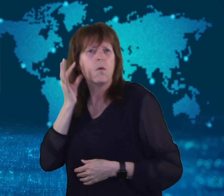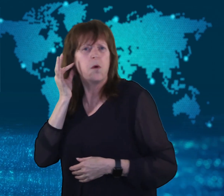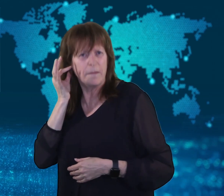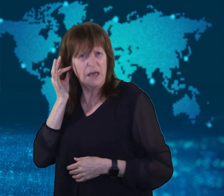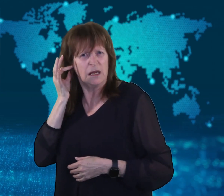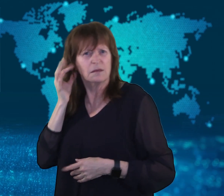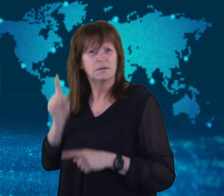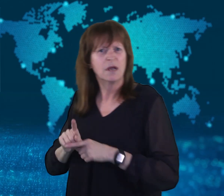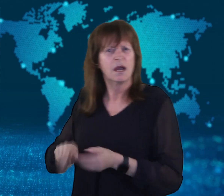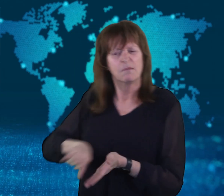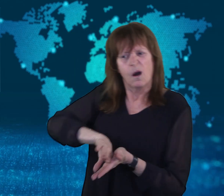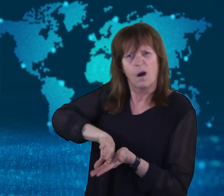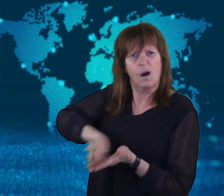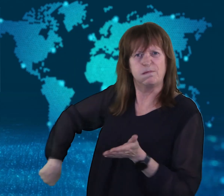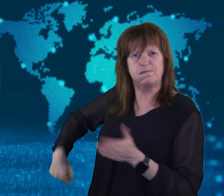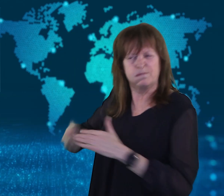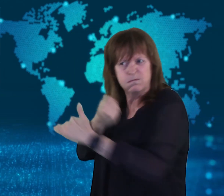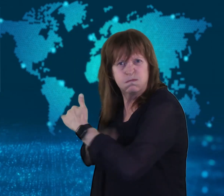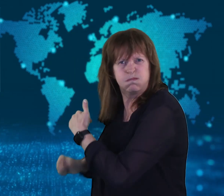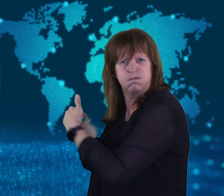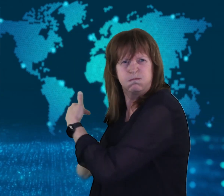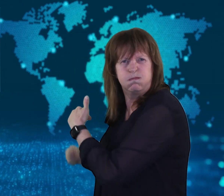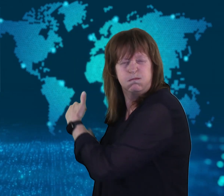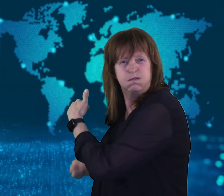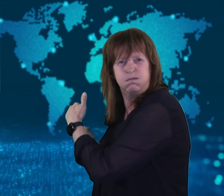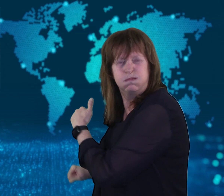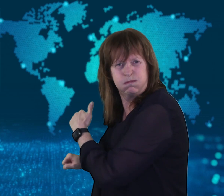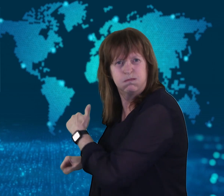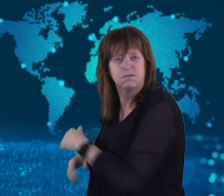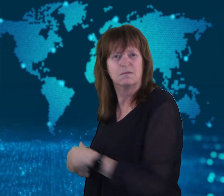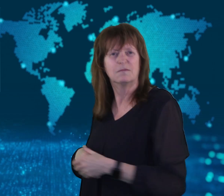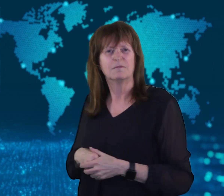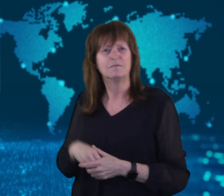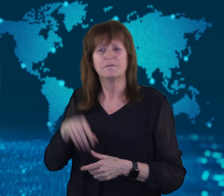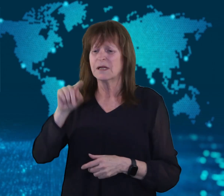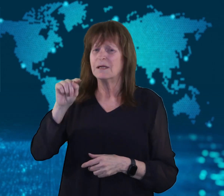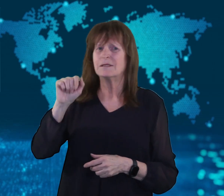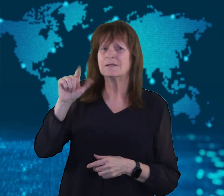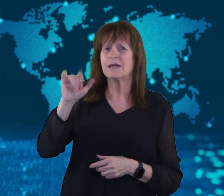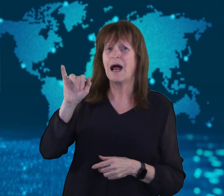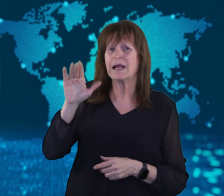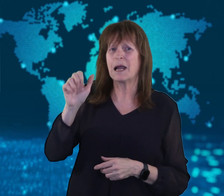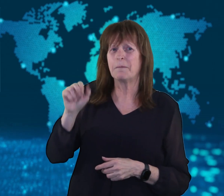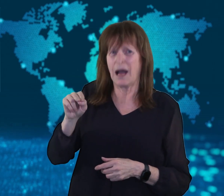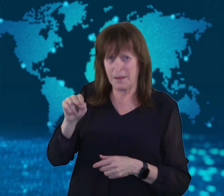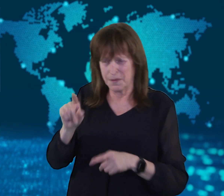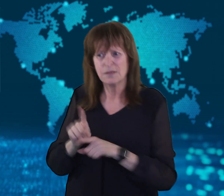been "erased from public life."